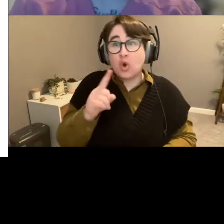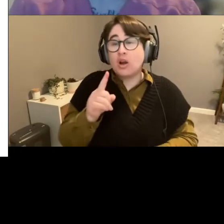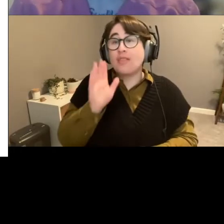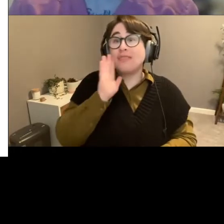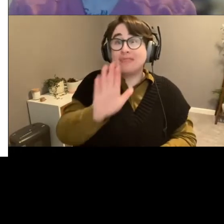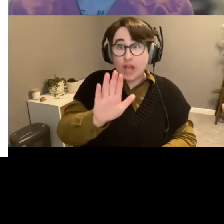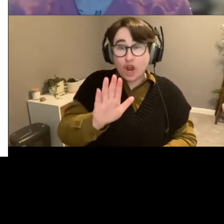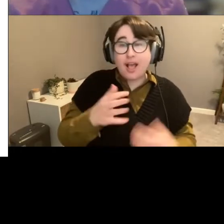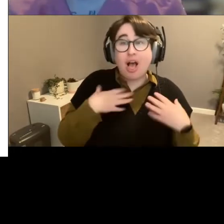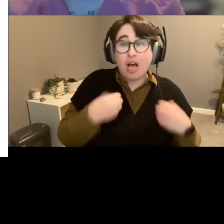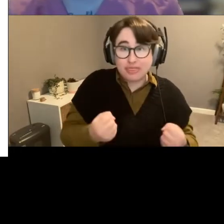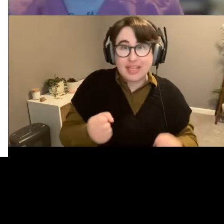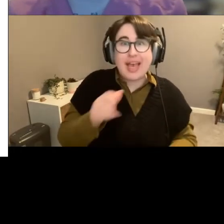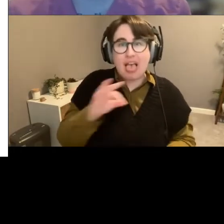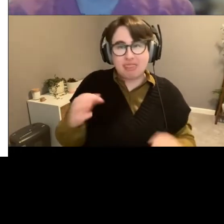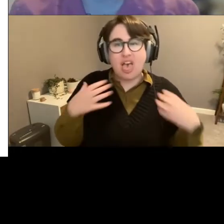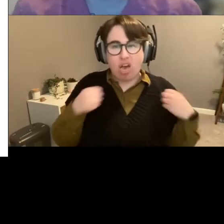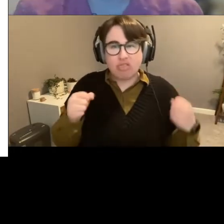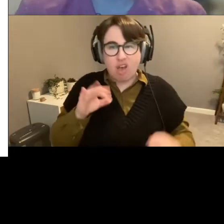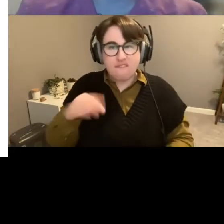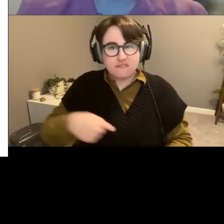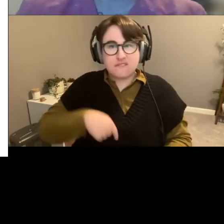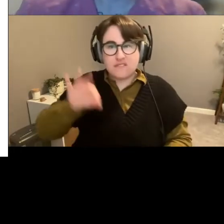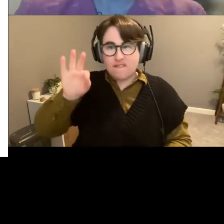and for the health of the fetus as well.